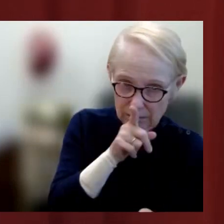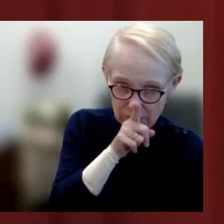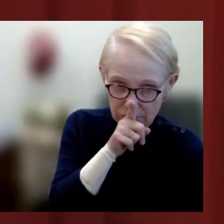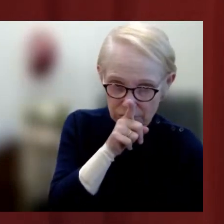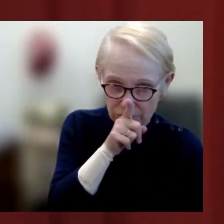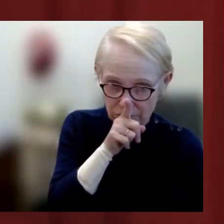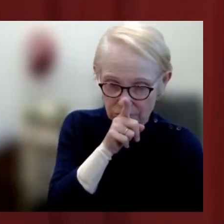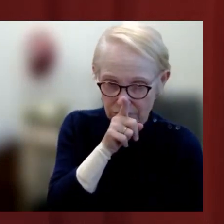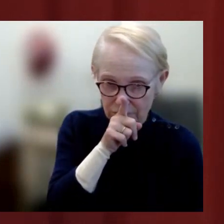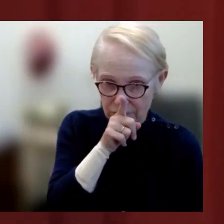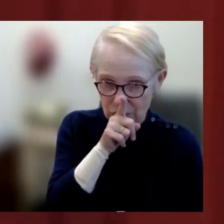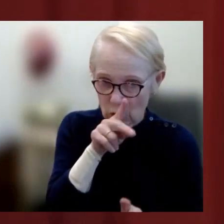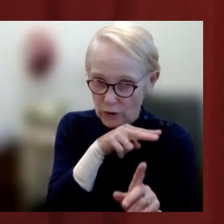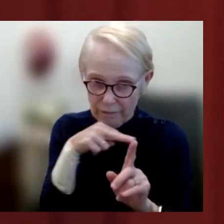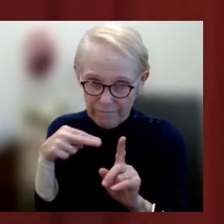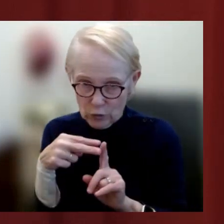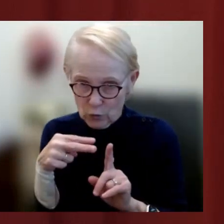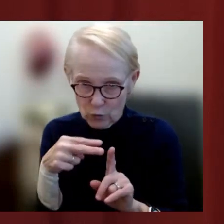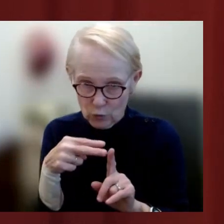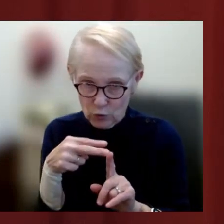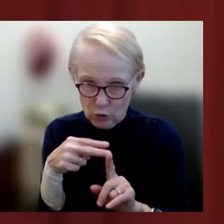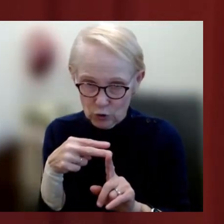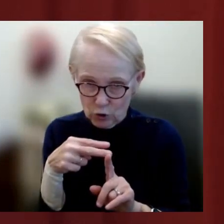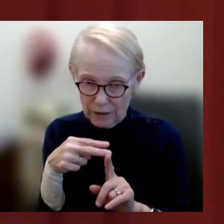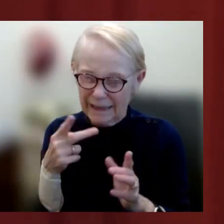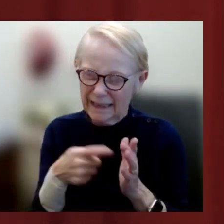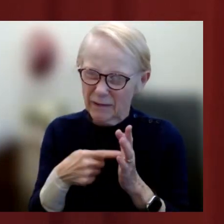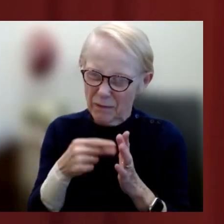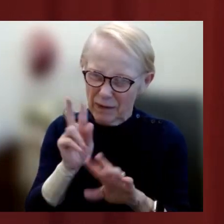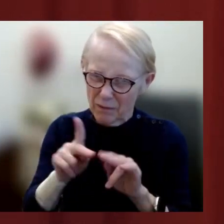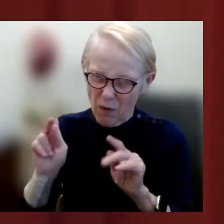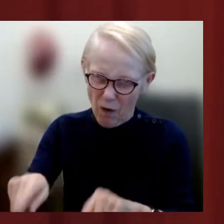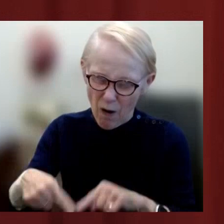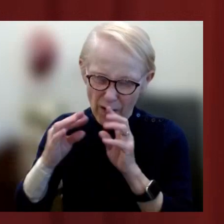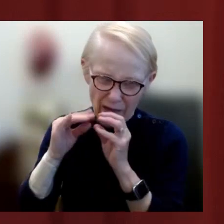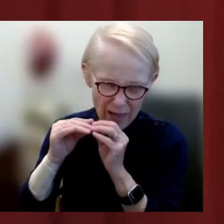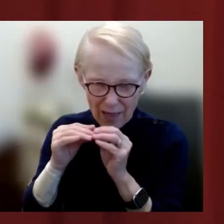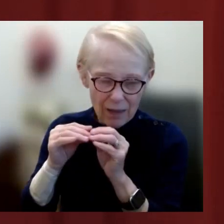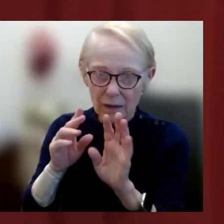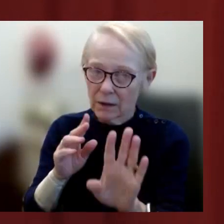it can really almost turn into a combative situation and I think it's important that we